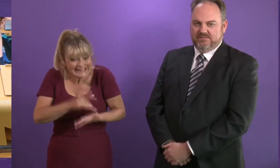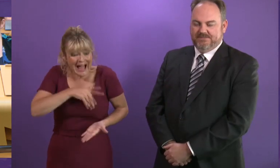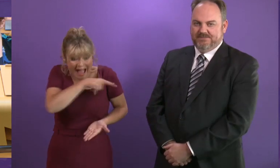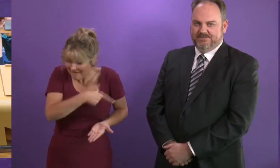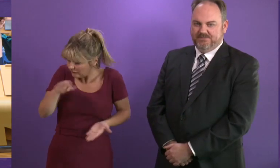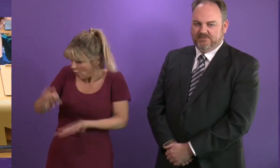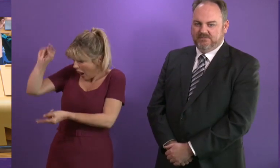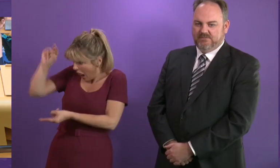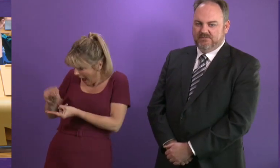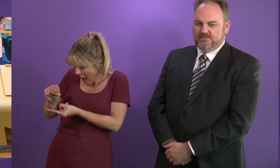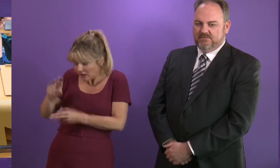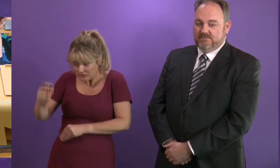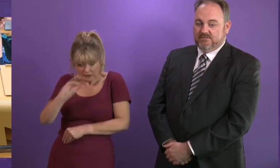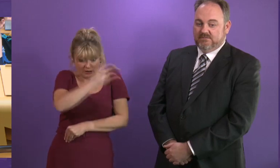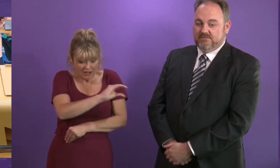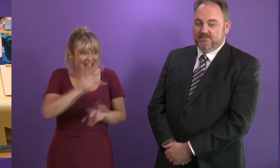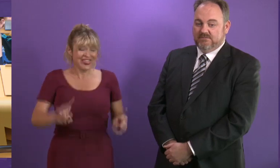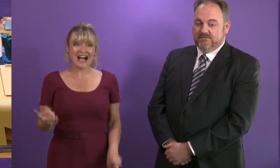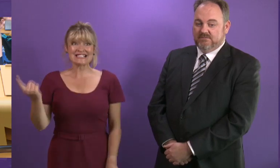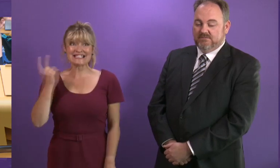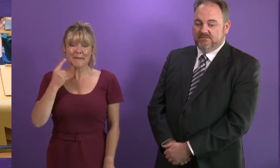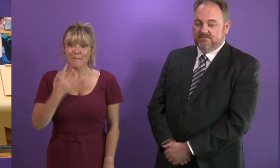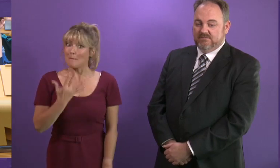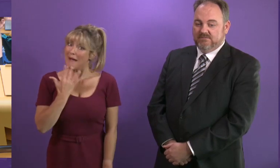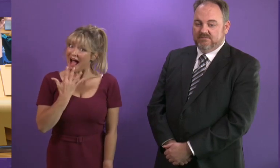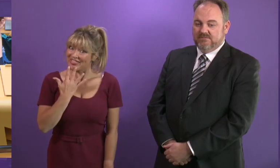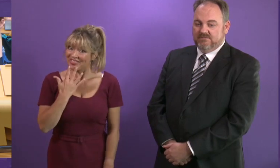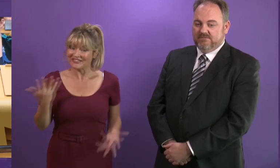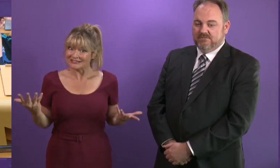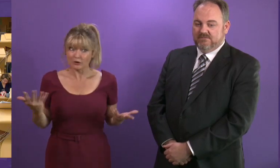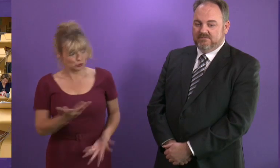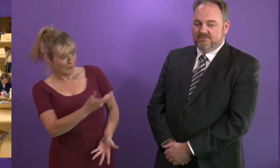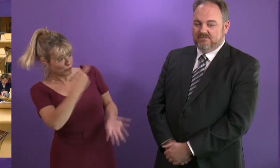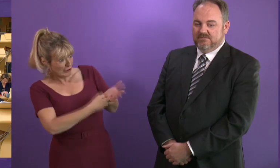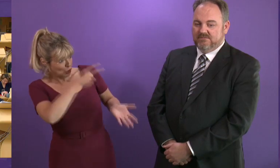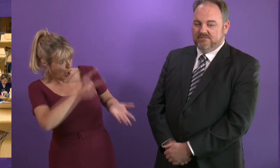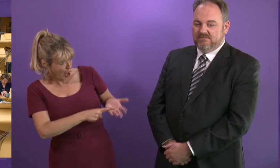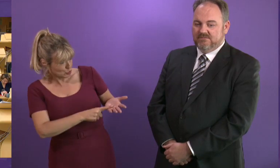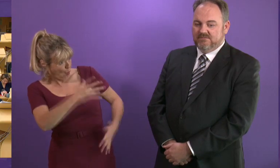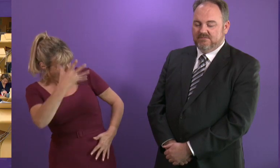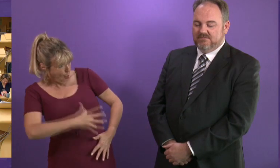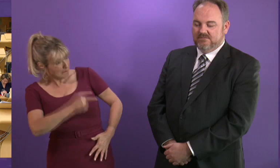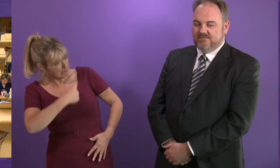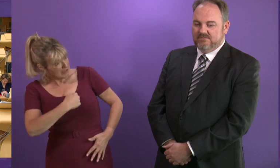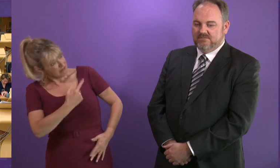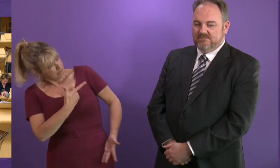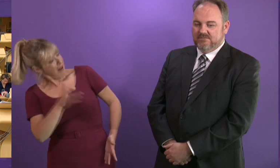[Interruption.] The Presiding Officer: Order, please. The First Minister: If Richard Leonard wants Labour to be taken seriously even as an Opposition party—not